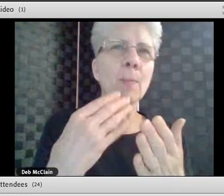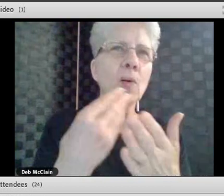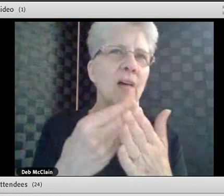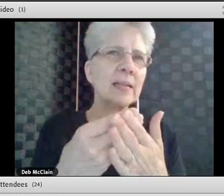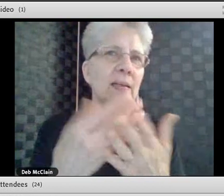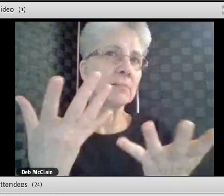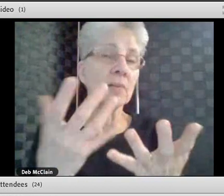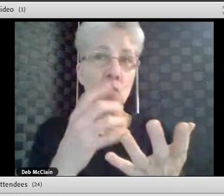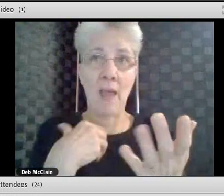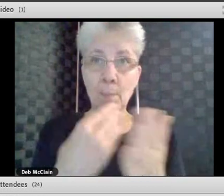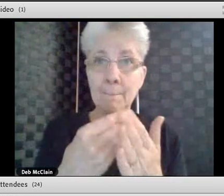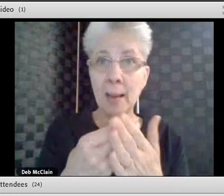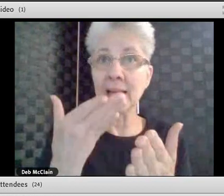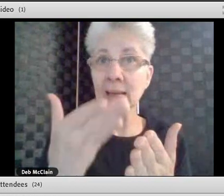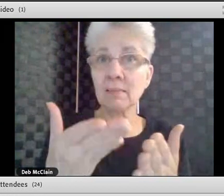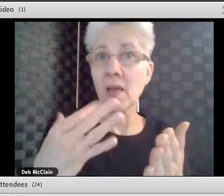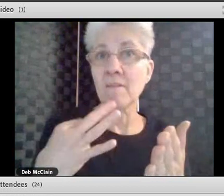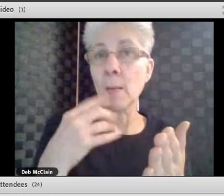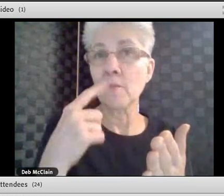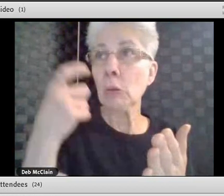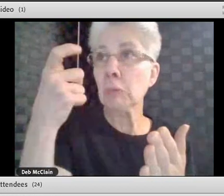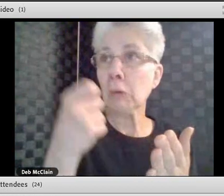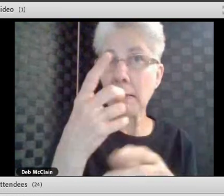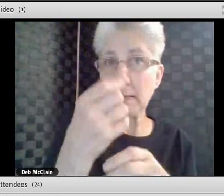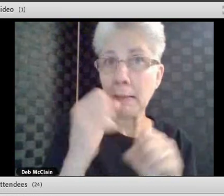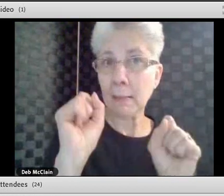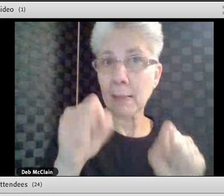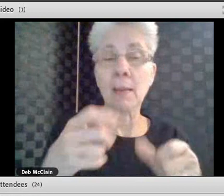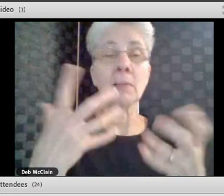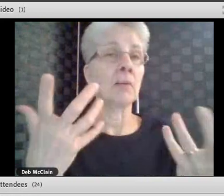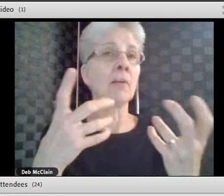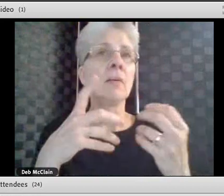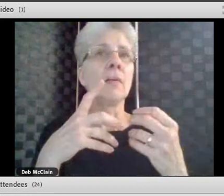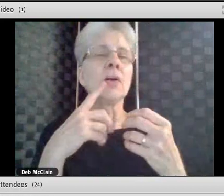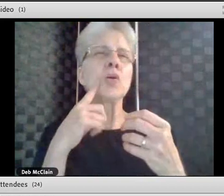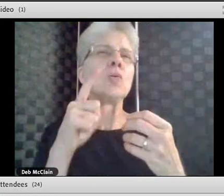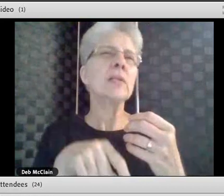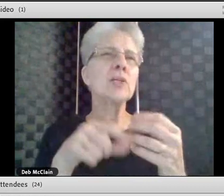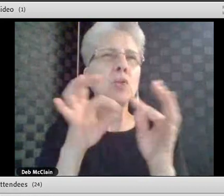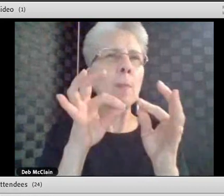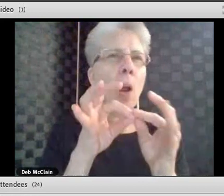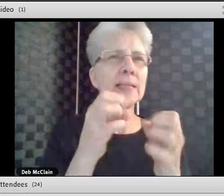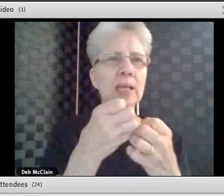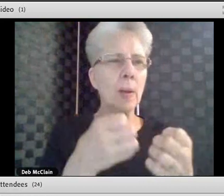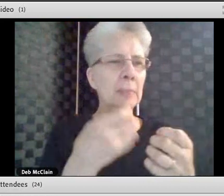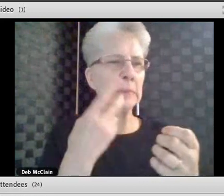So what funding is available? You know, do you have any money? Do you have a grant? Is that possible?